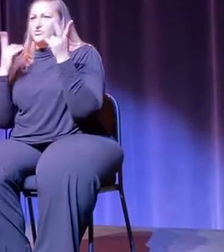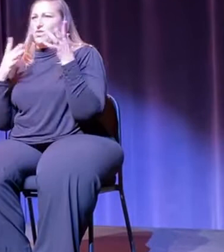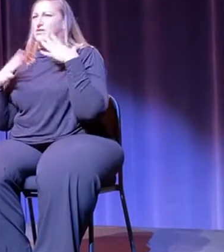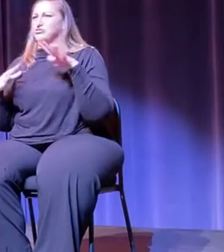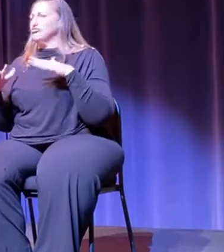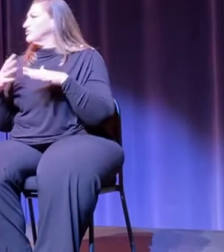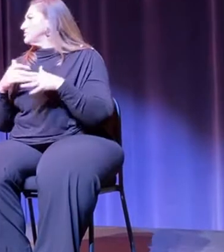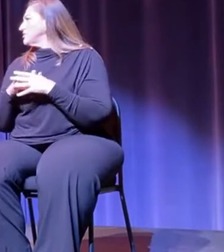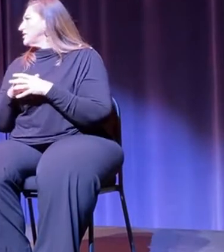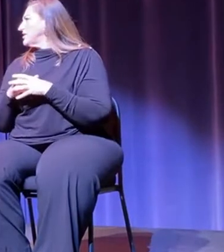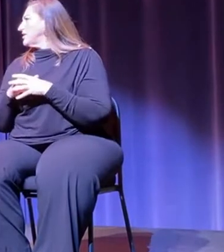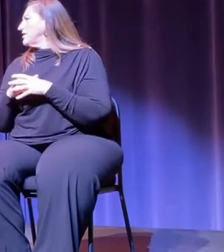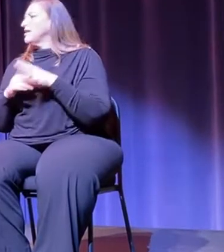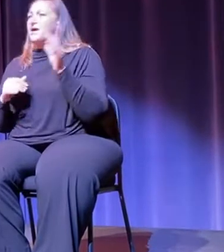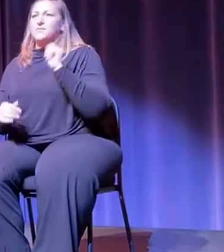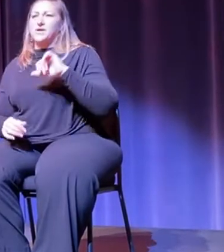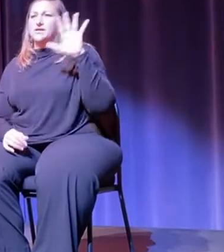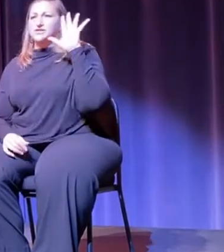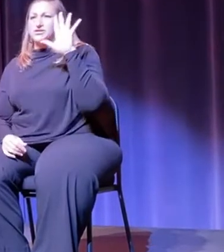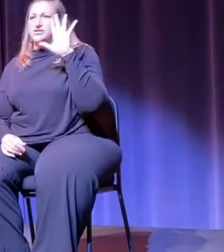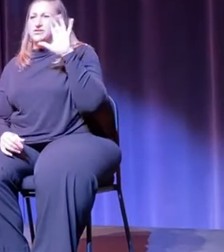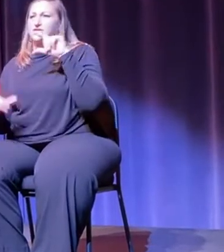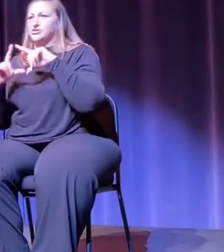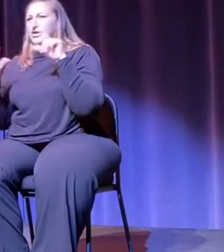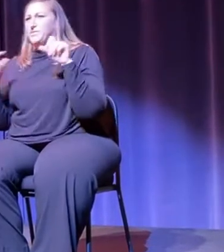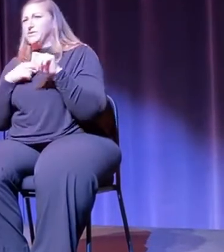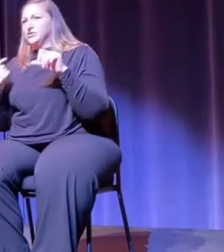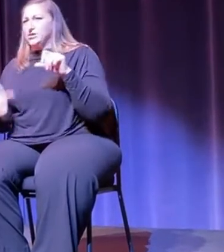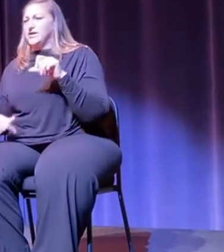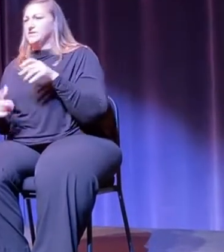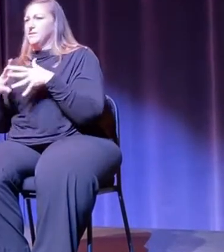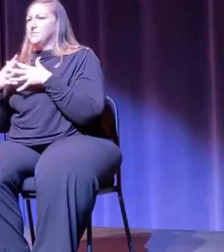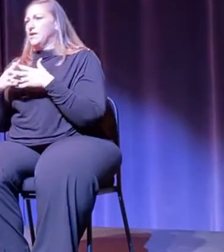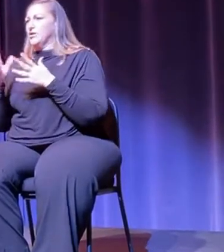I'm an Asian Japanese and Chinese American trans woman.